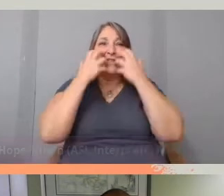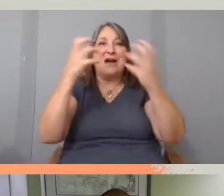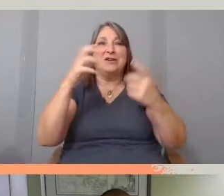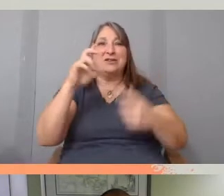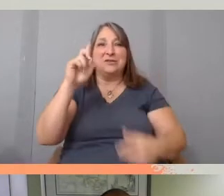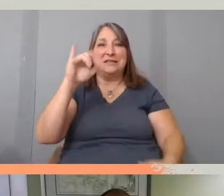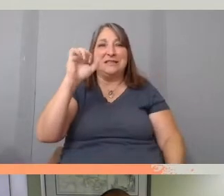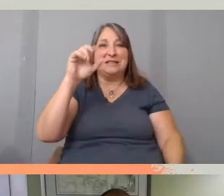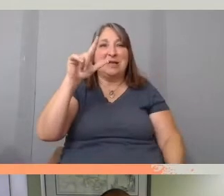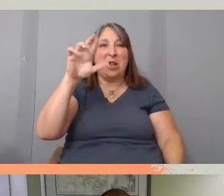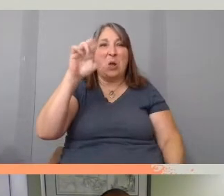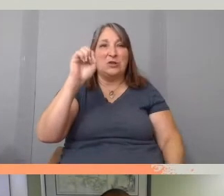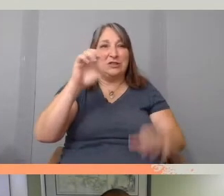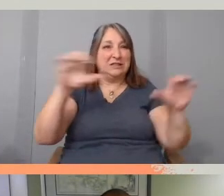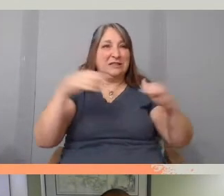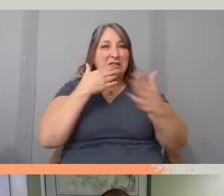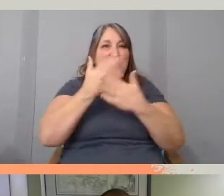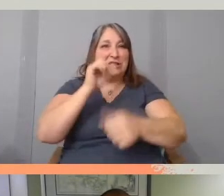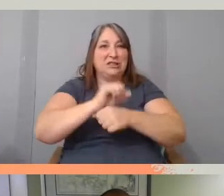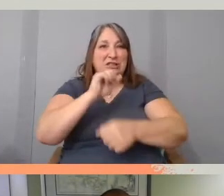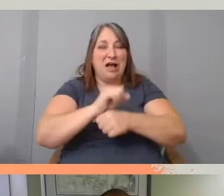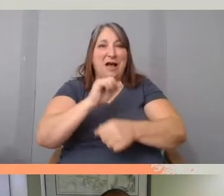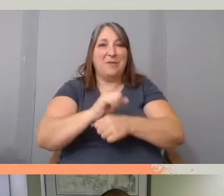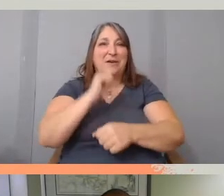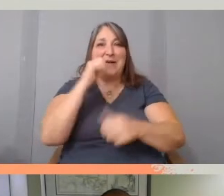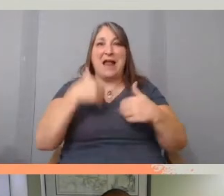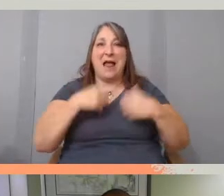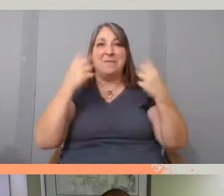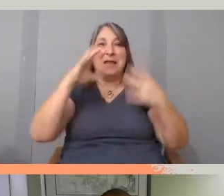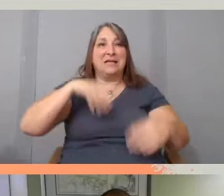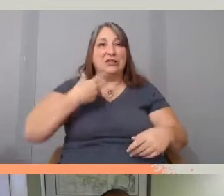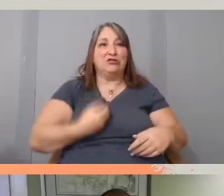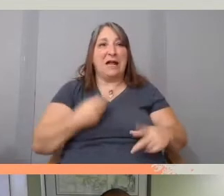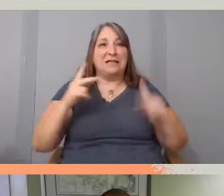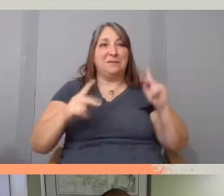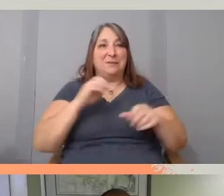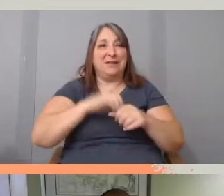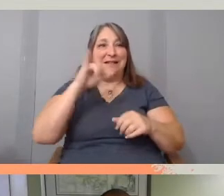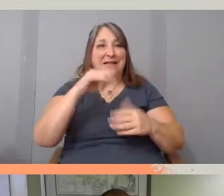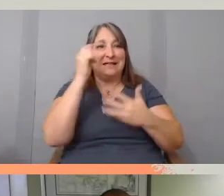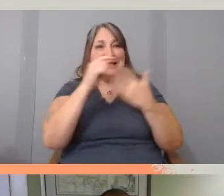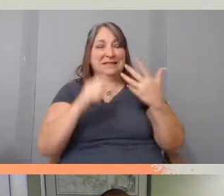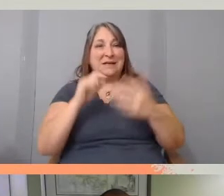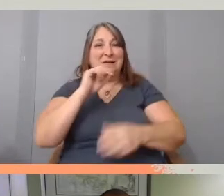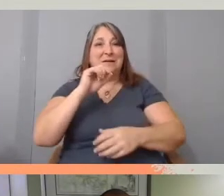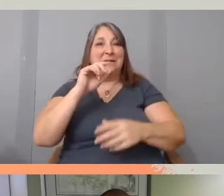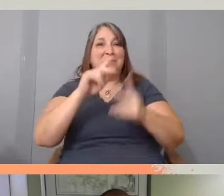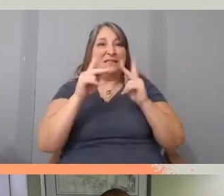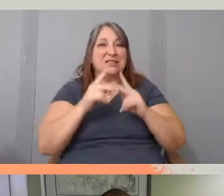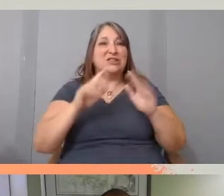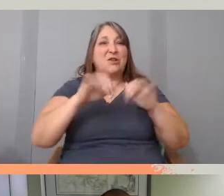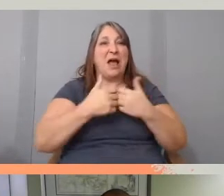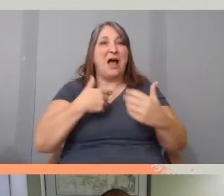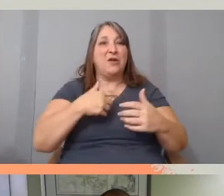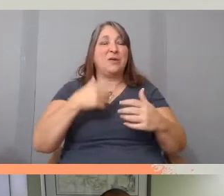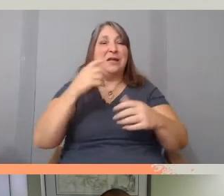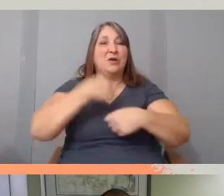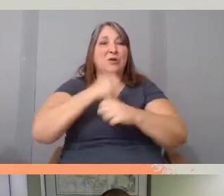who has done a really good job of... Okay. We haven't had a lot of trans people in these positions. How do we create opportunities for trans people to be in these positions?